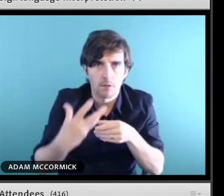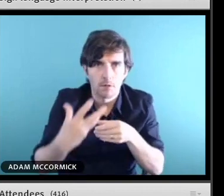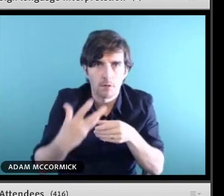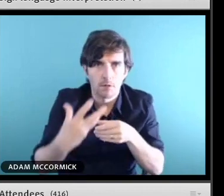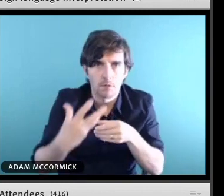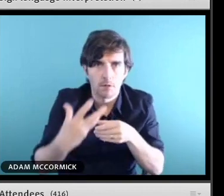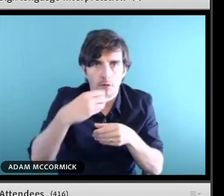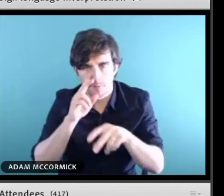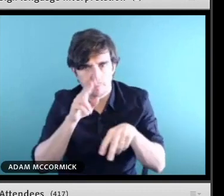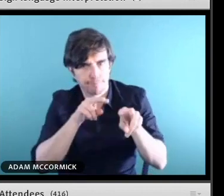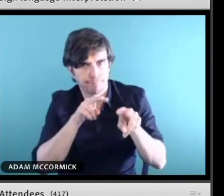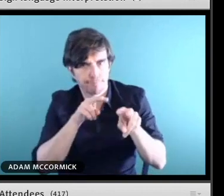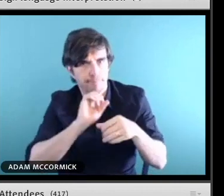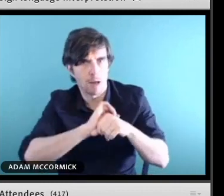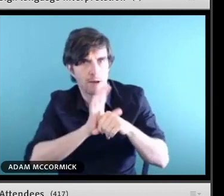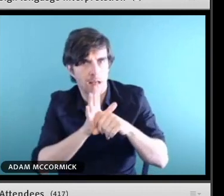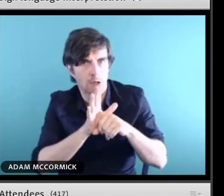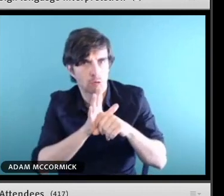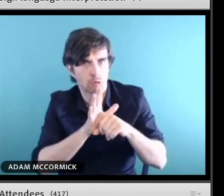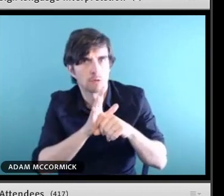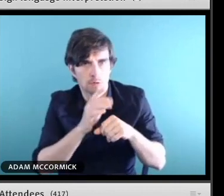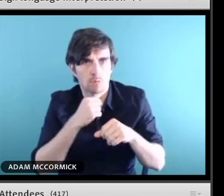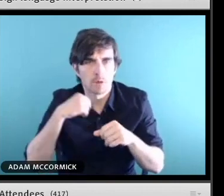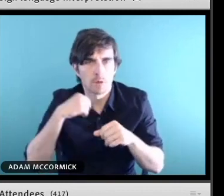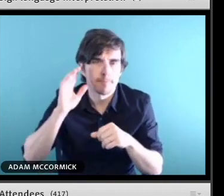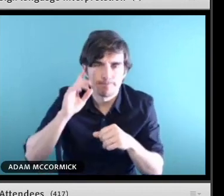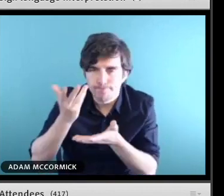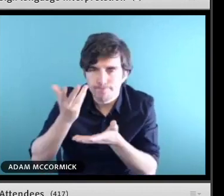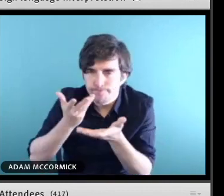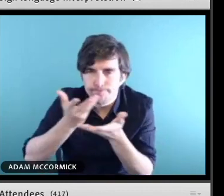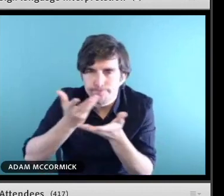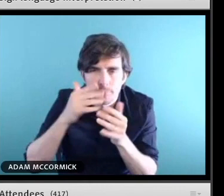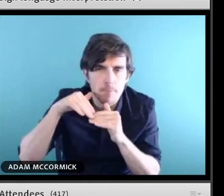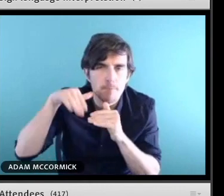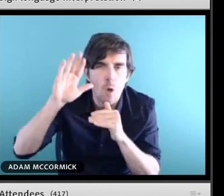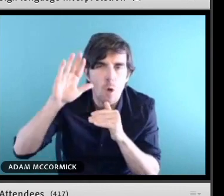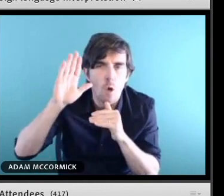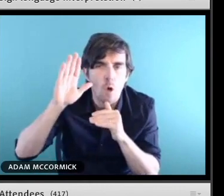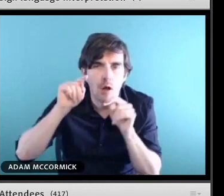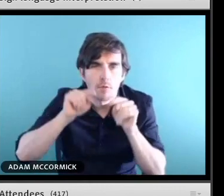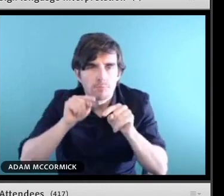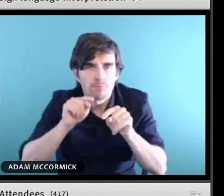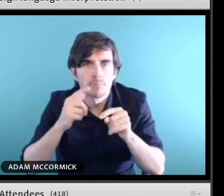is again essential to understanding both how COVID‑19 is impacting on persons with disabilities,